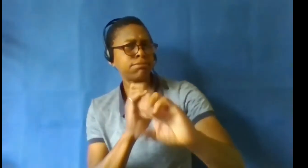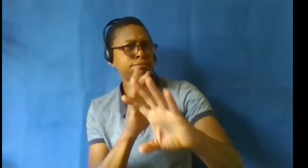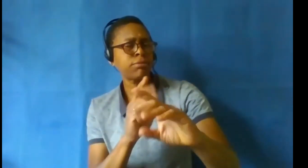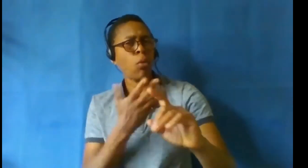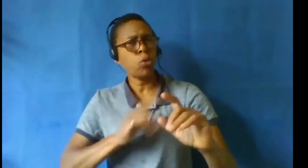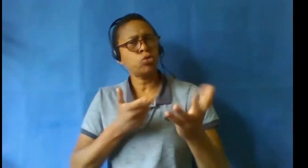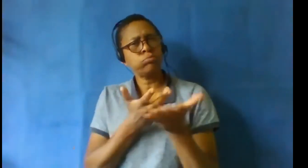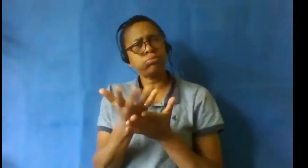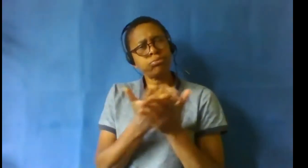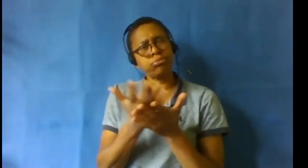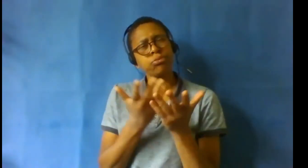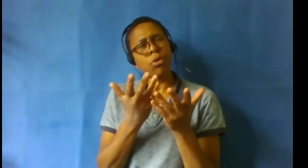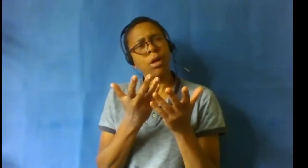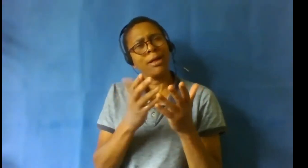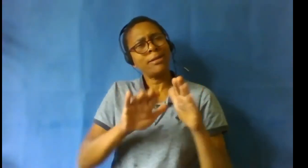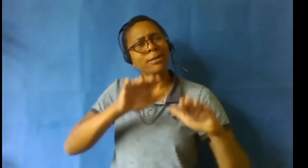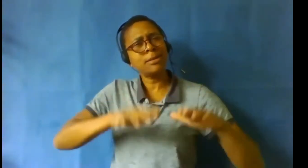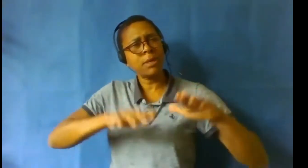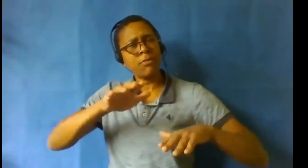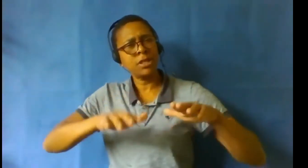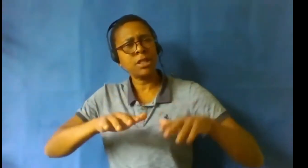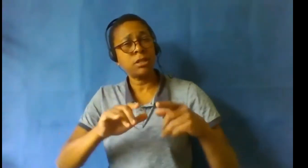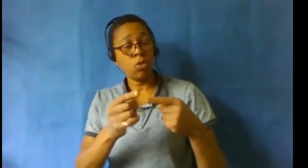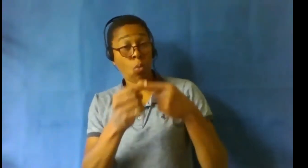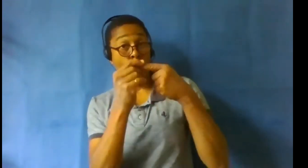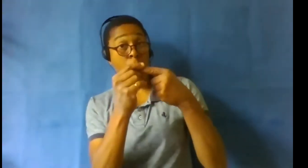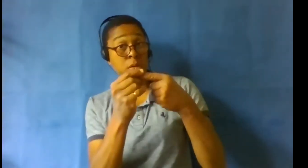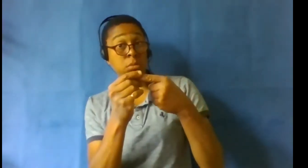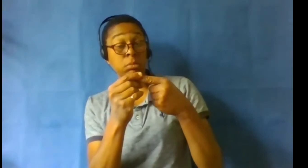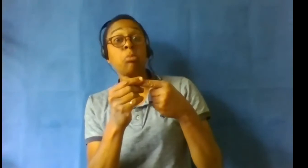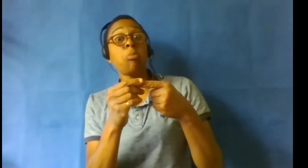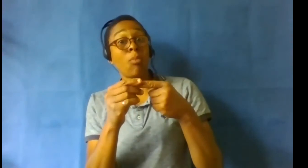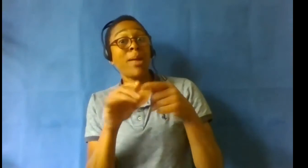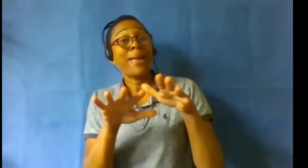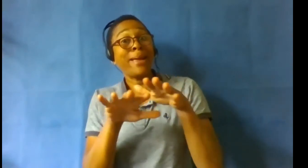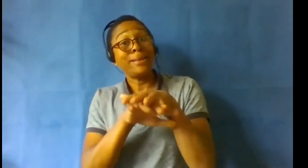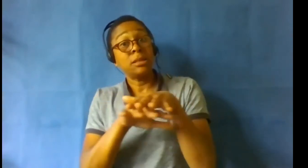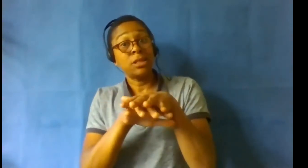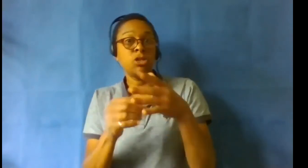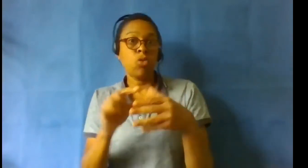intersectionality across those three papers and how representation of